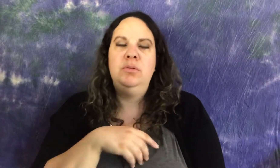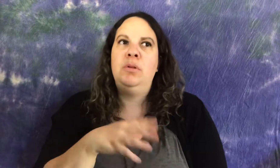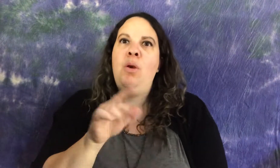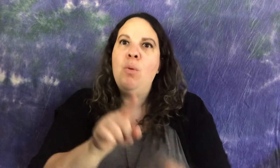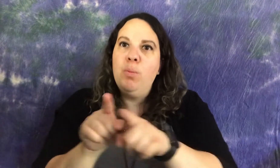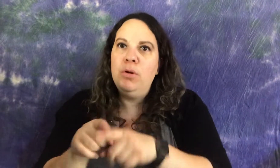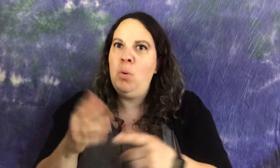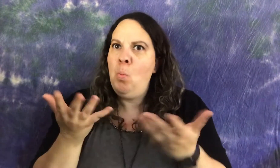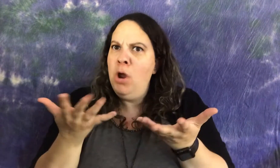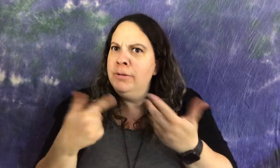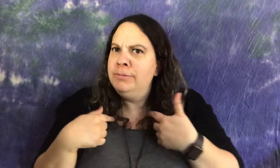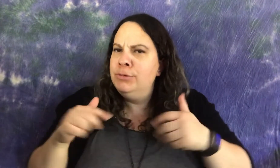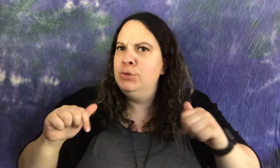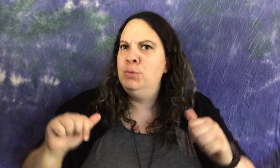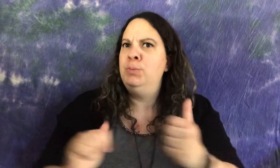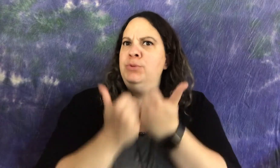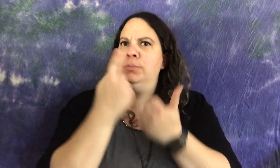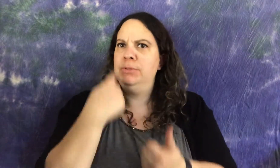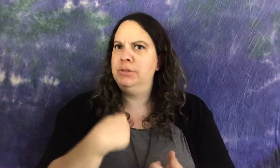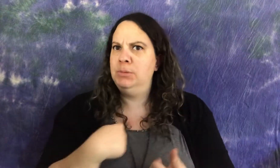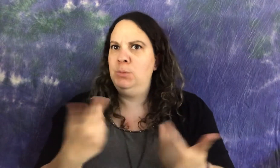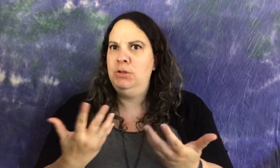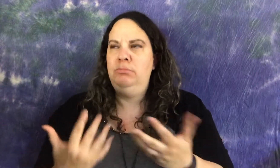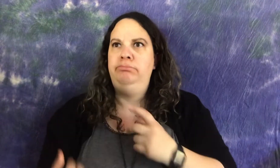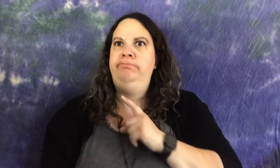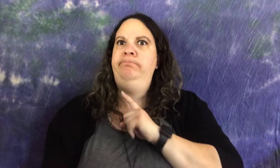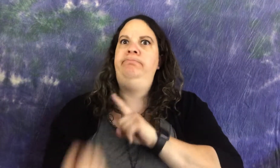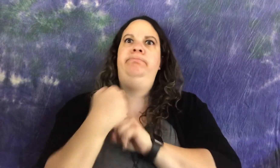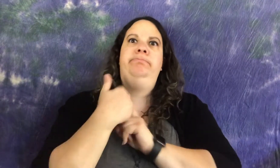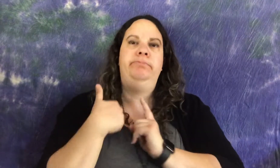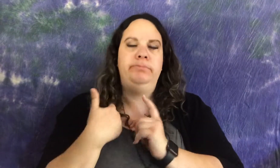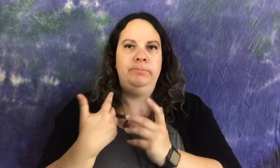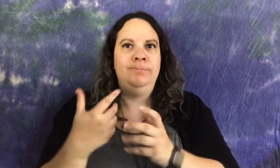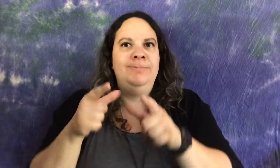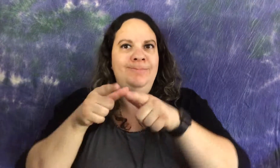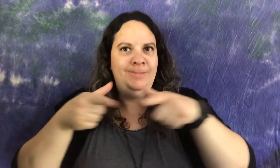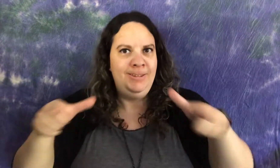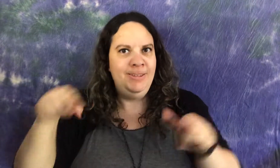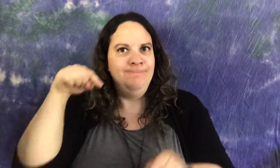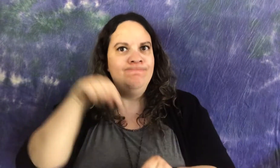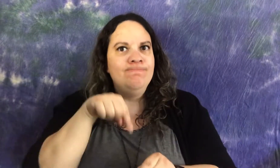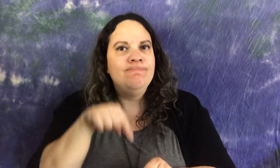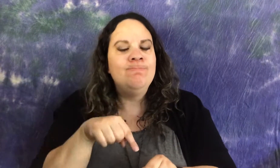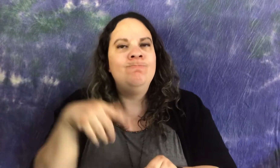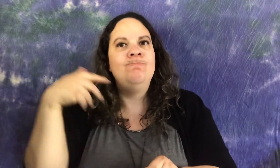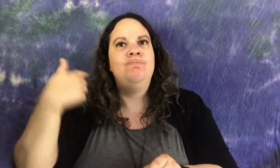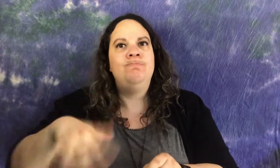Also, what challenged and had such an impact on me while in Spain? Other languages.